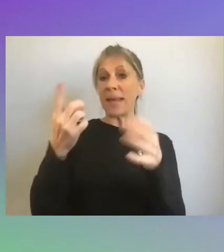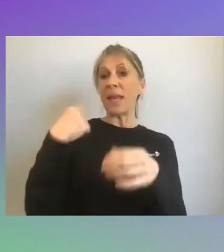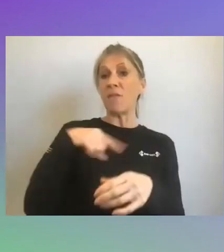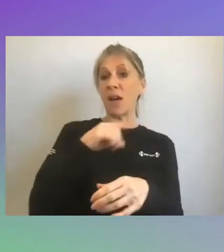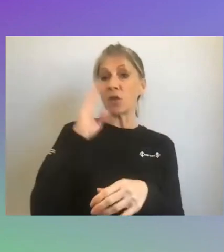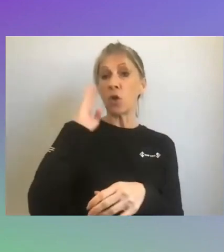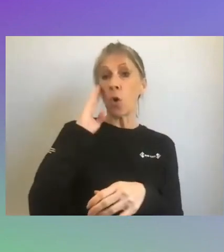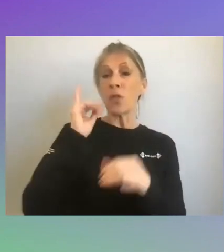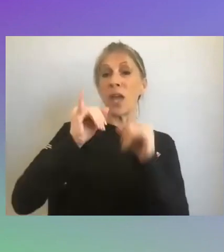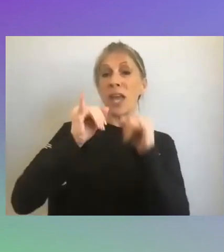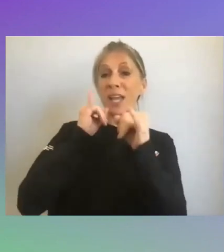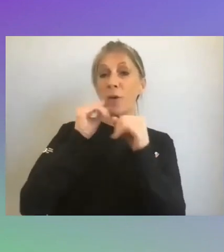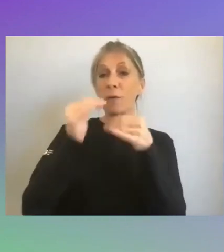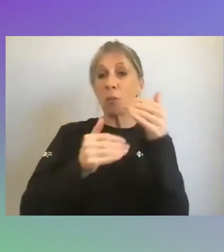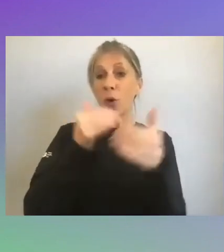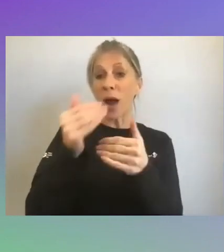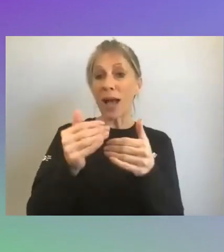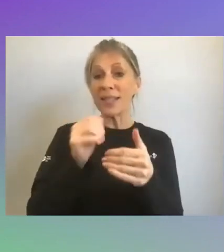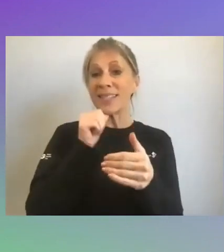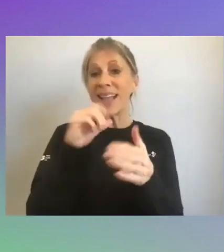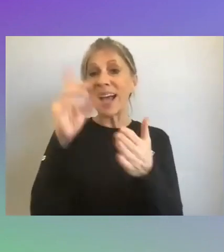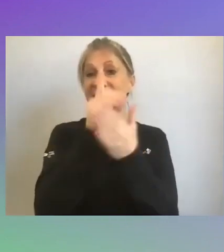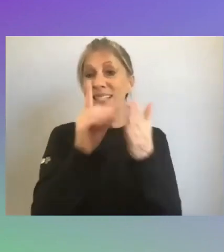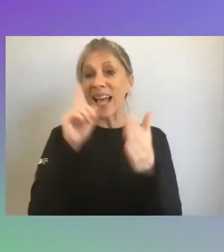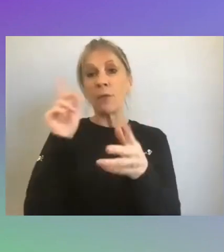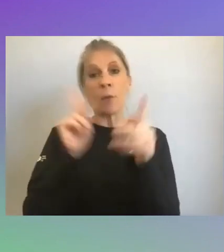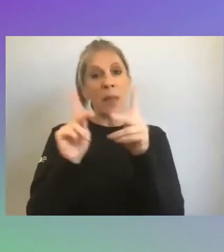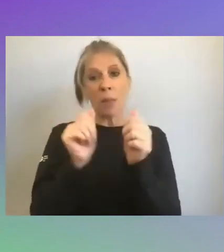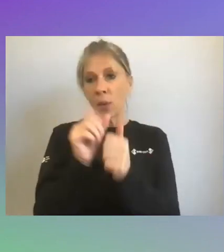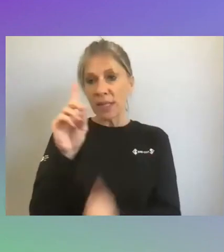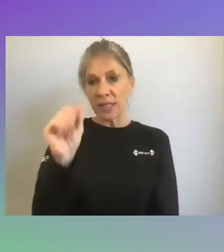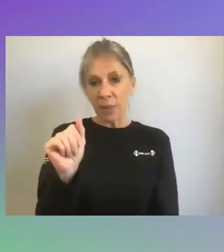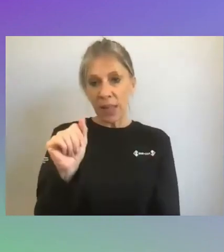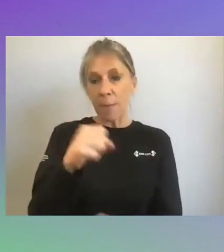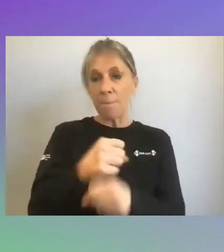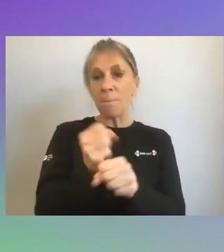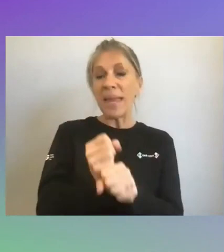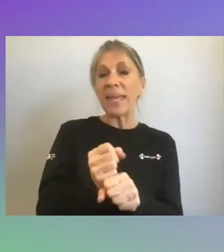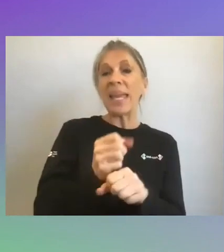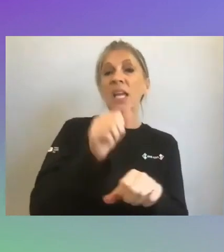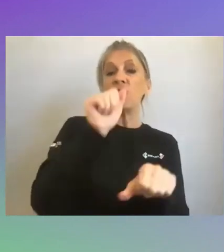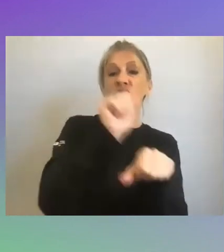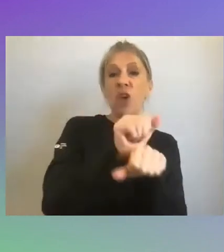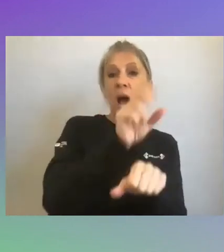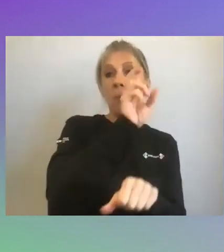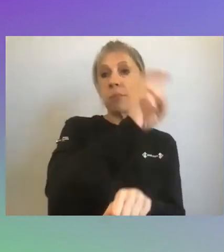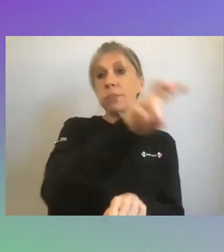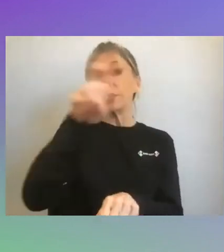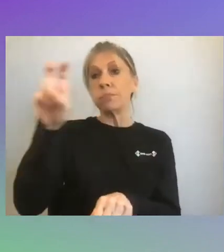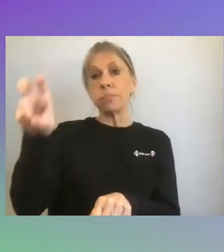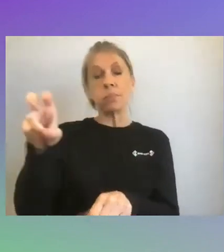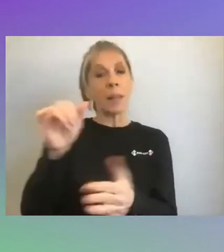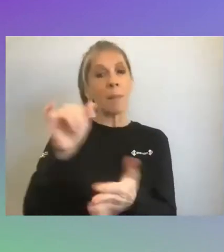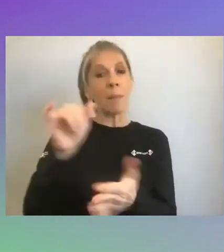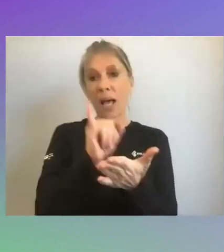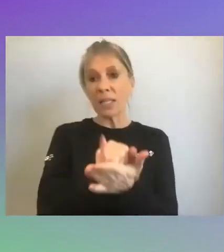process is very much not designed for people with disabilities making the job hopping nearly impossible. Uh,